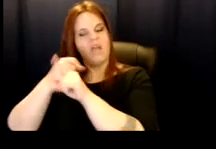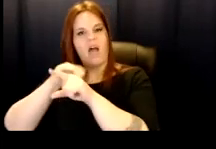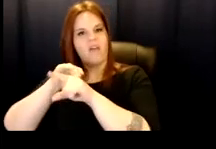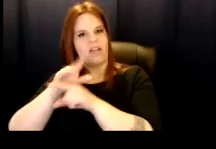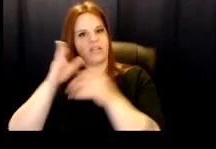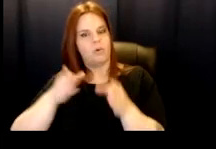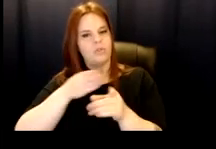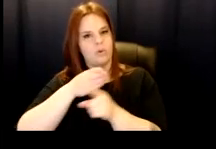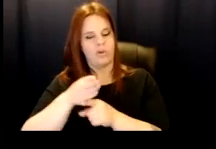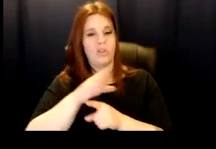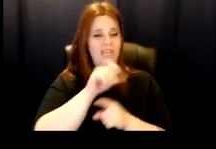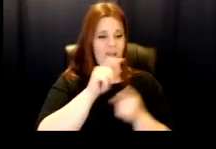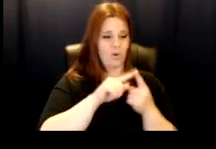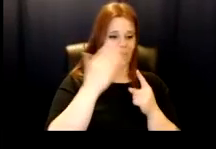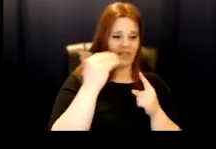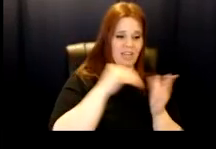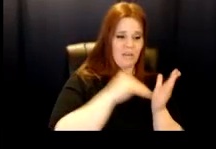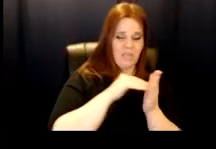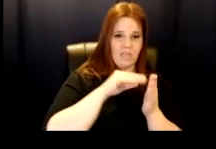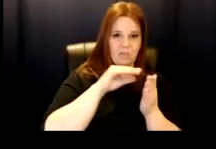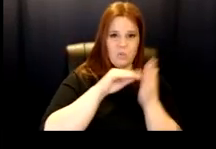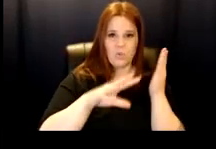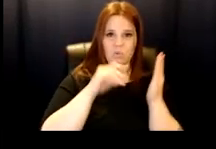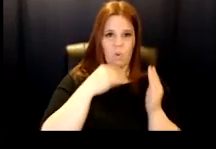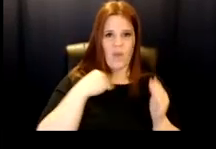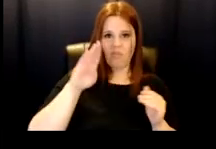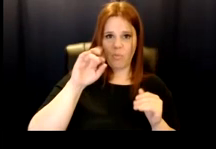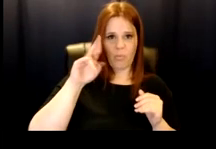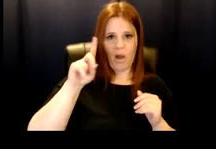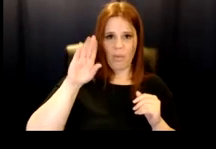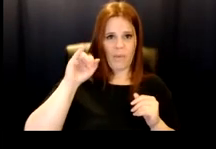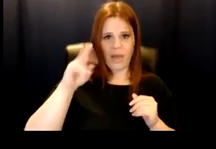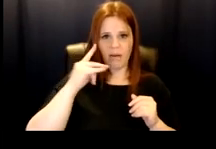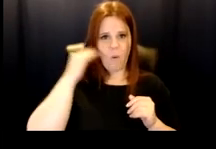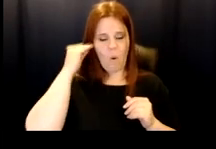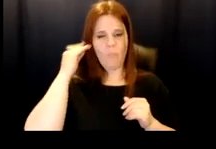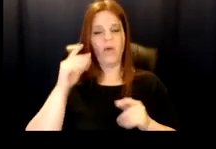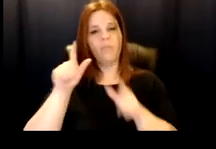million students don't have broadband at home. People with disabilities generally are 20%